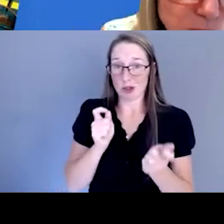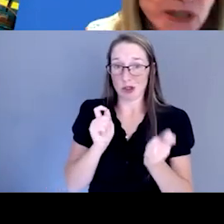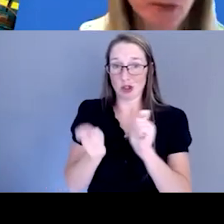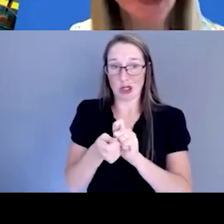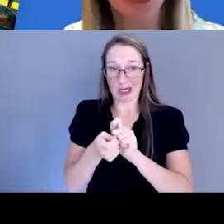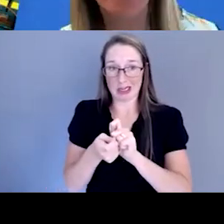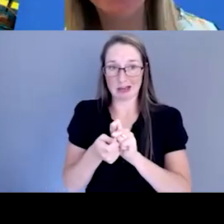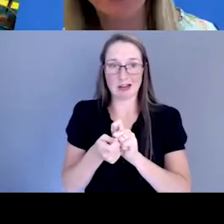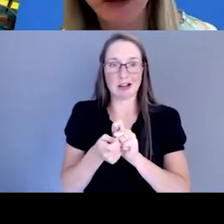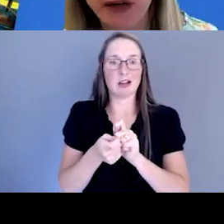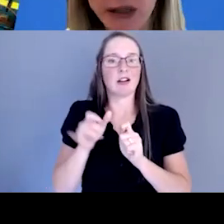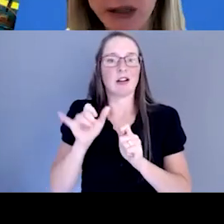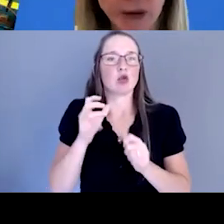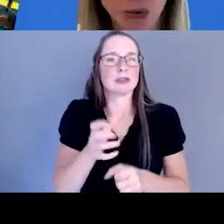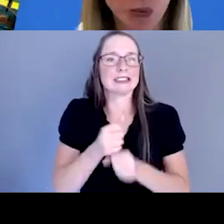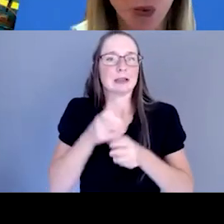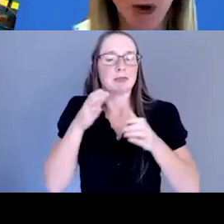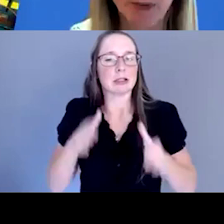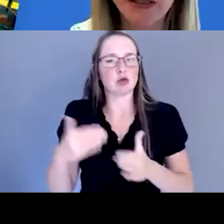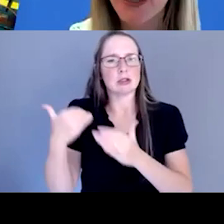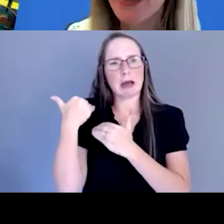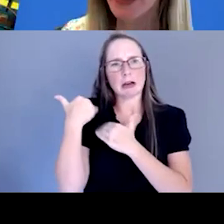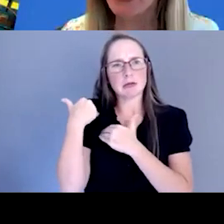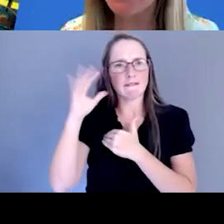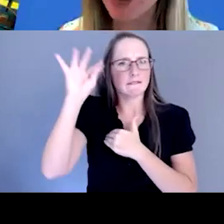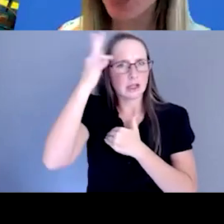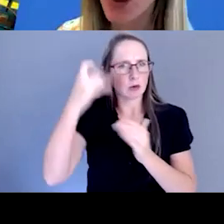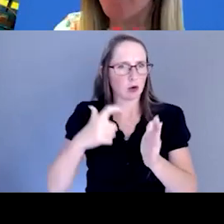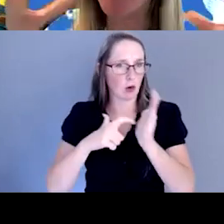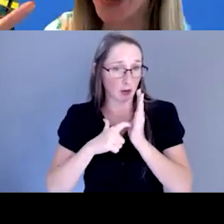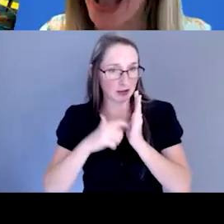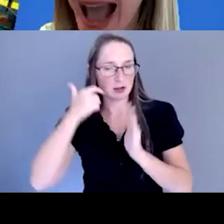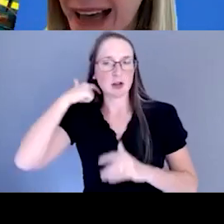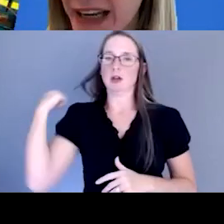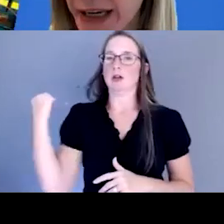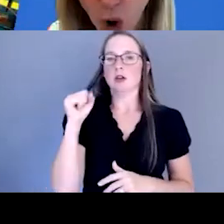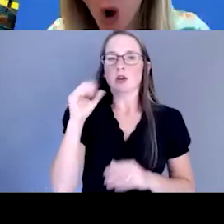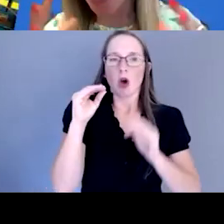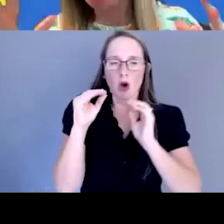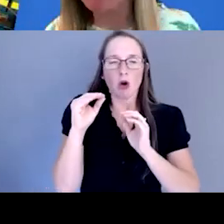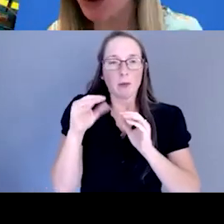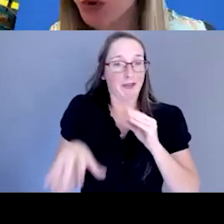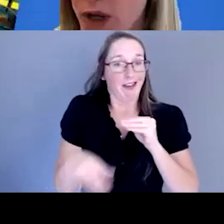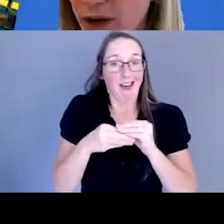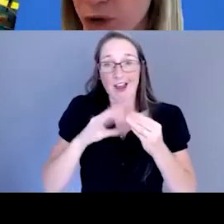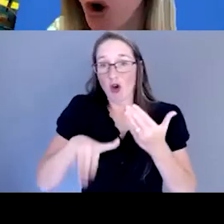the recipient responsibilities and federal requirements. By adding all of you together,